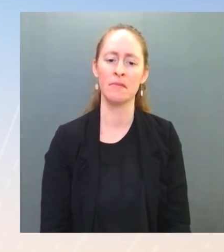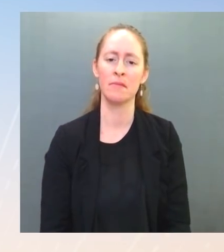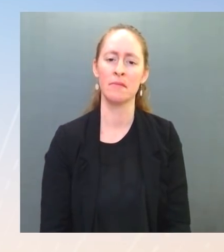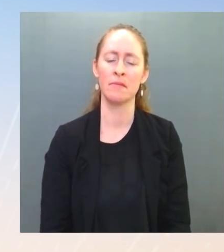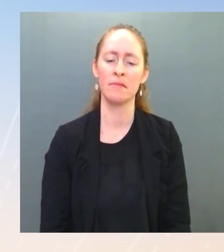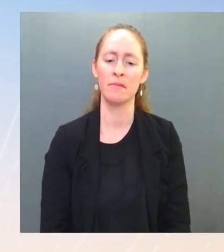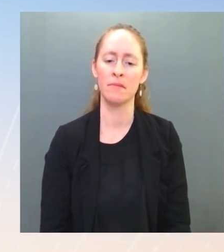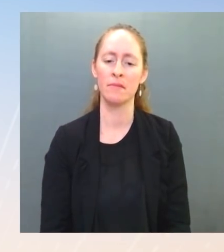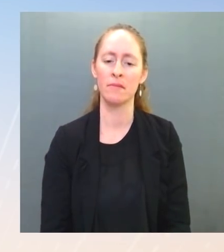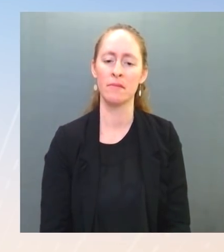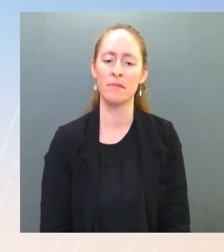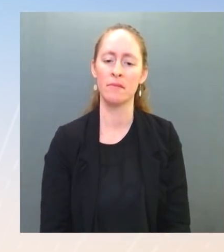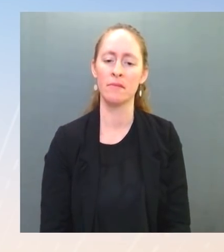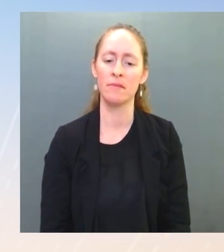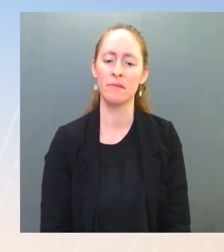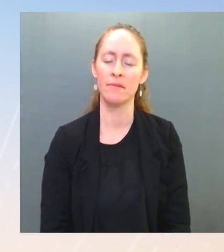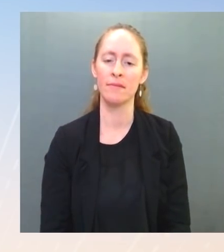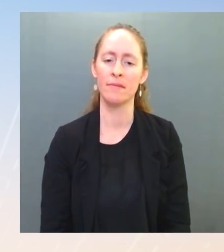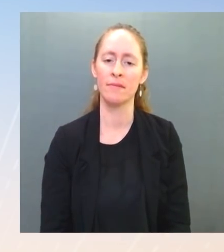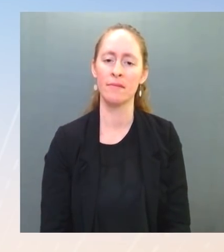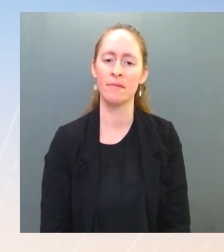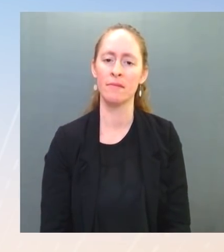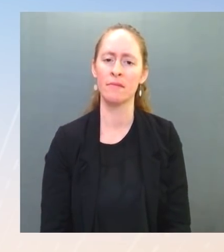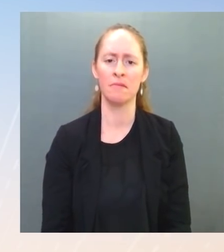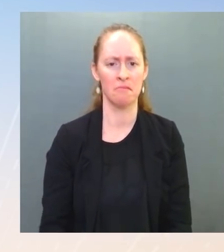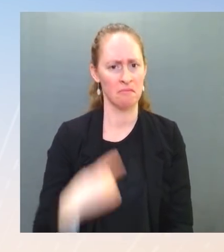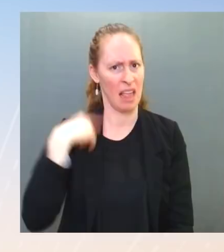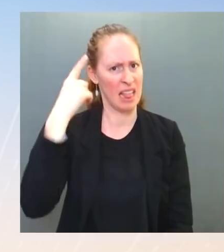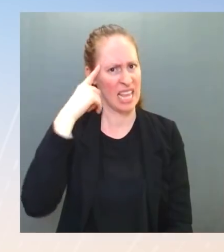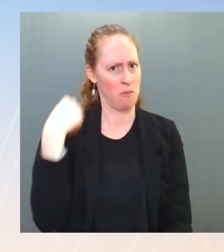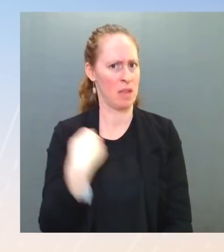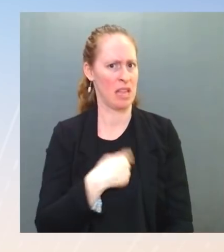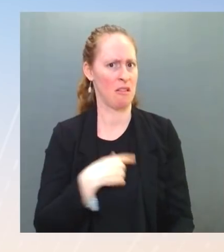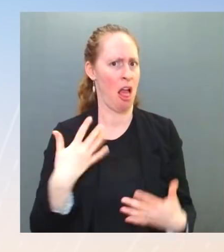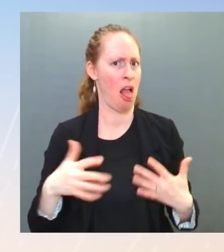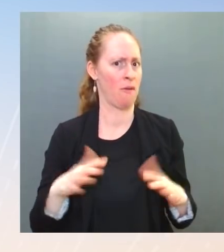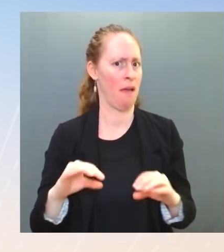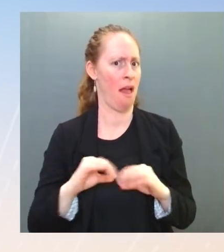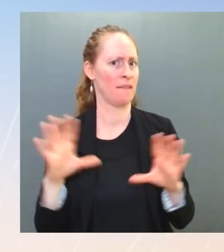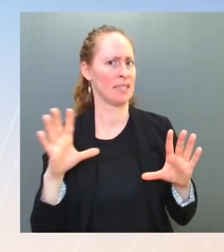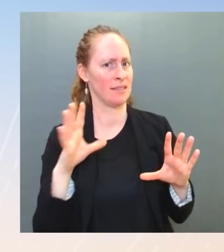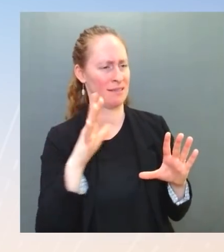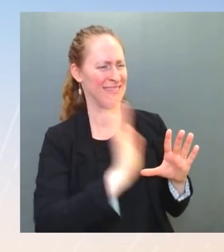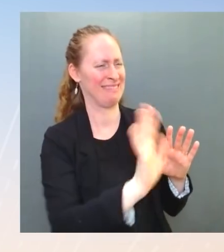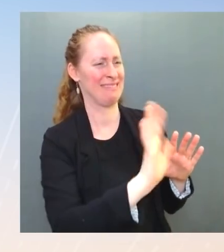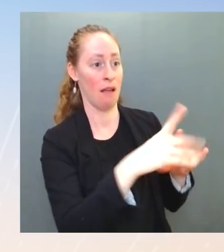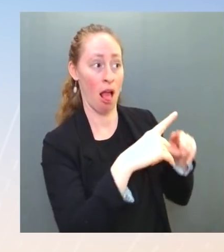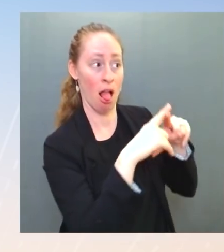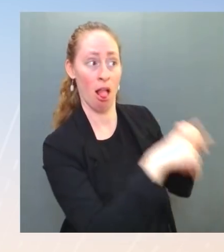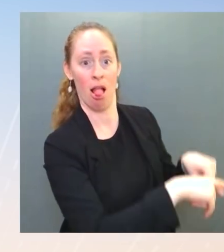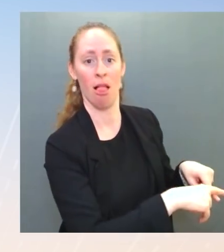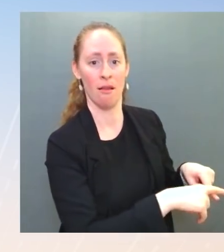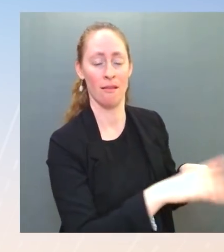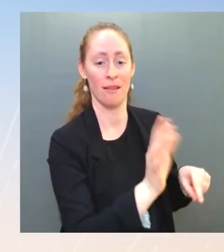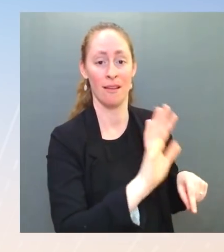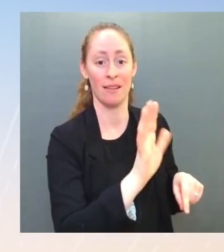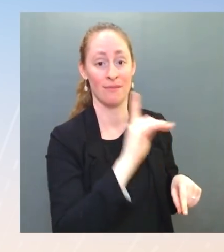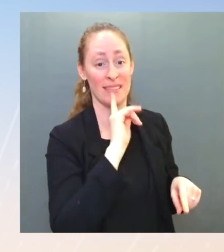I think that speaks for itself, but we also know different countries are going to make decisions based on what their needs are economically